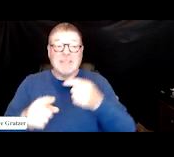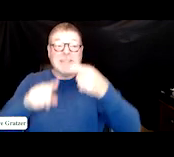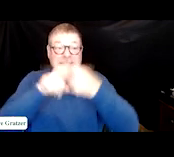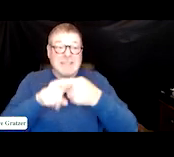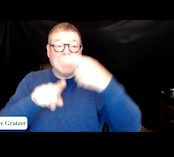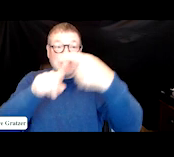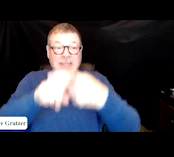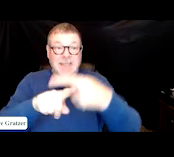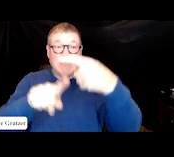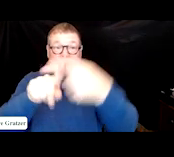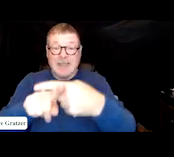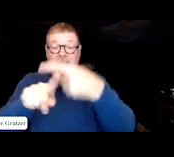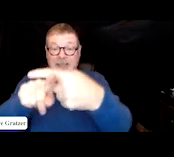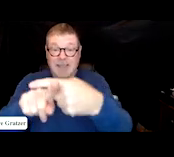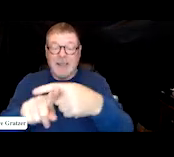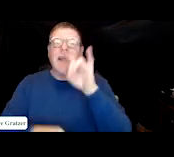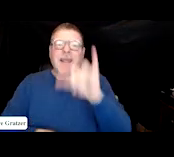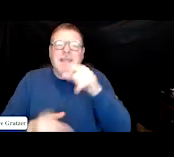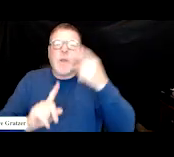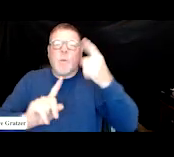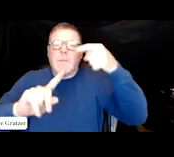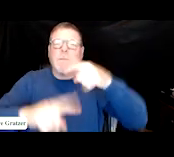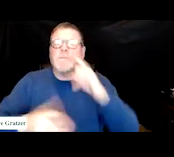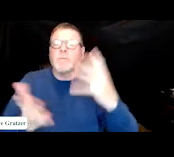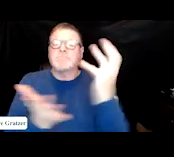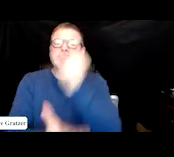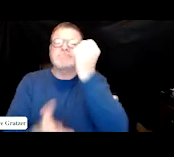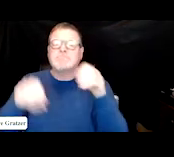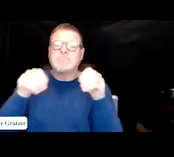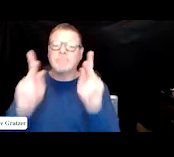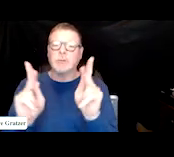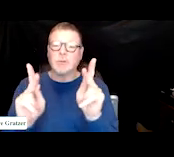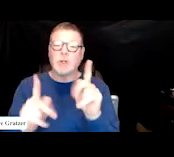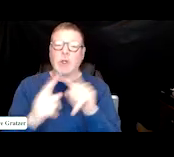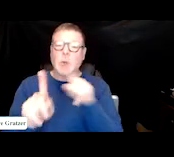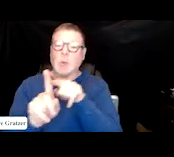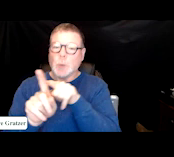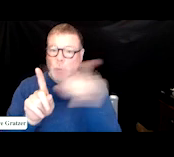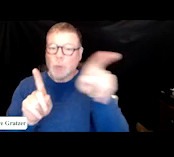represent a point of opportunity for diverting or deflecting an individual